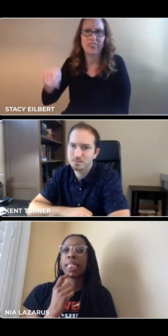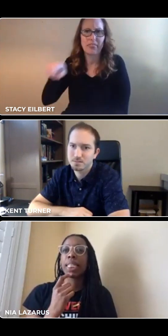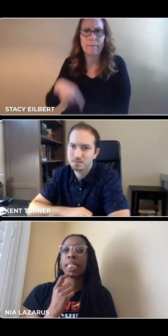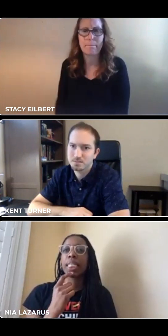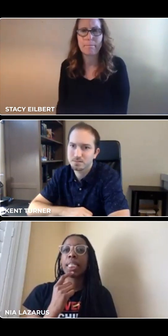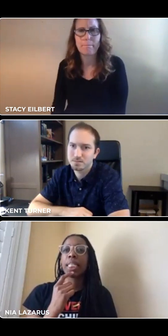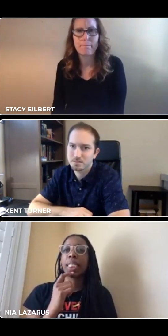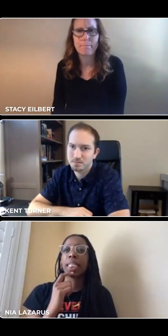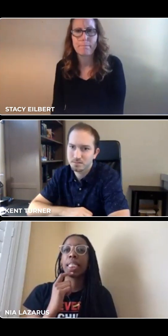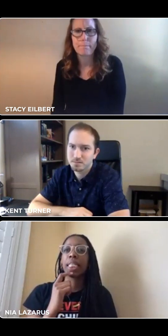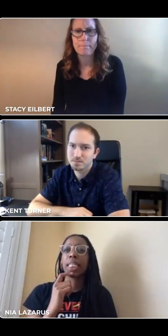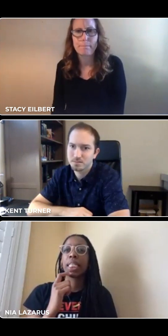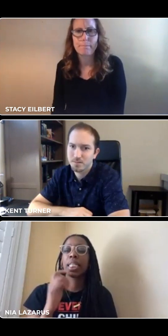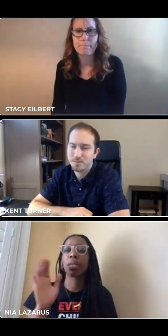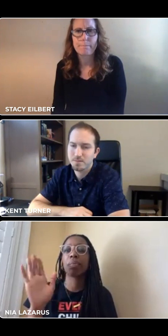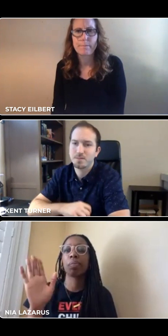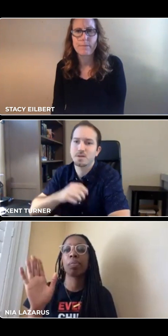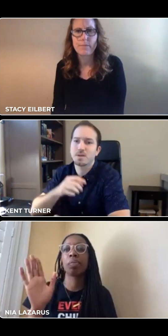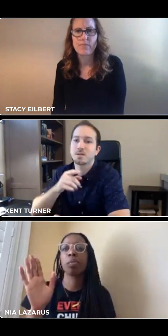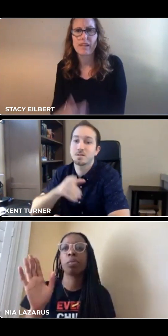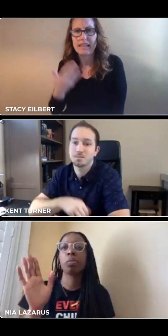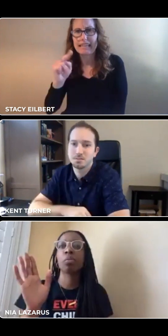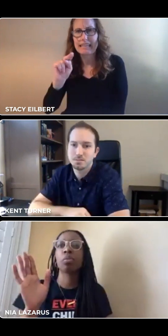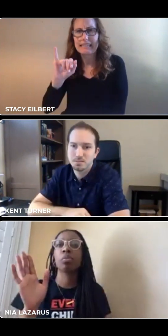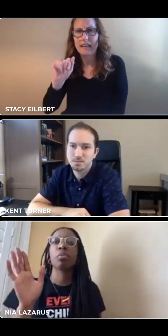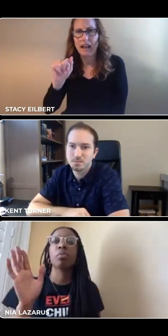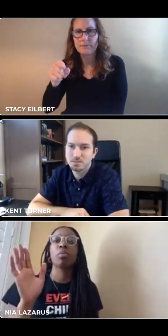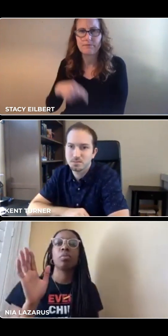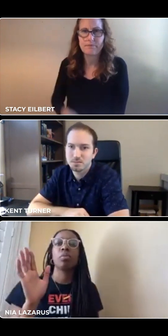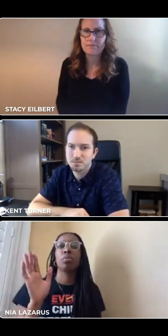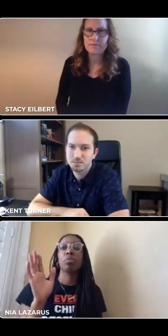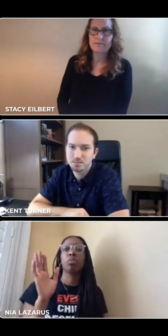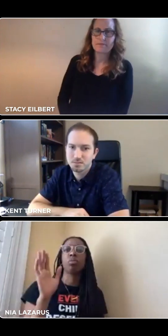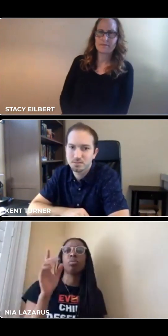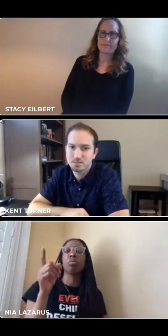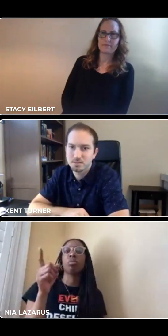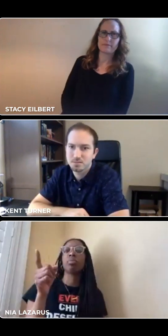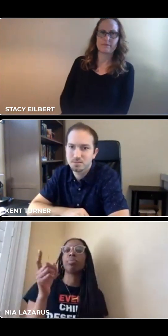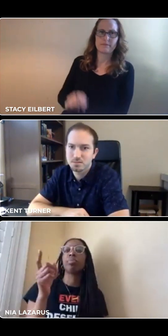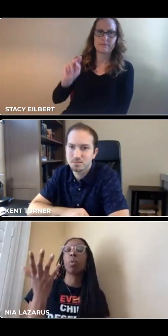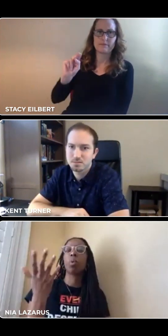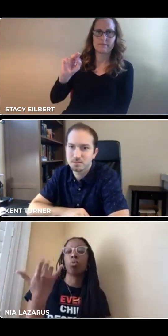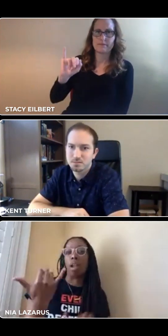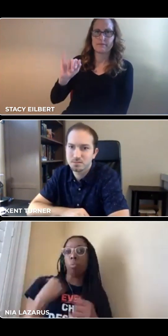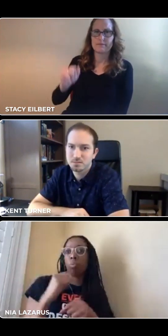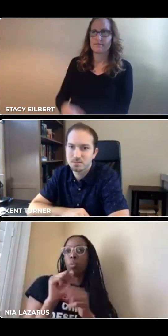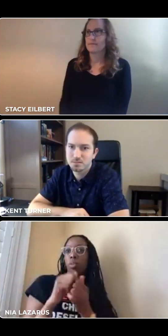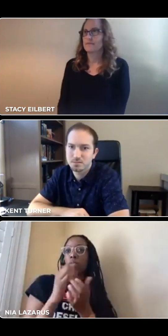language deprivation. What would be some good tools or resources for them? Nia?